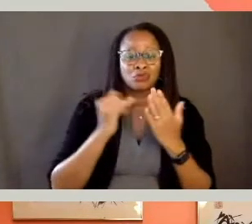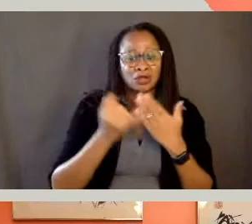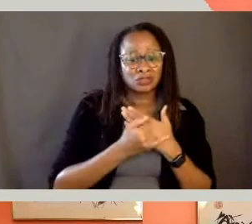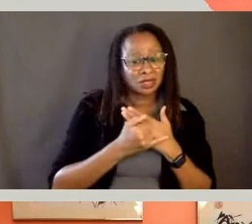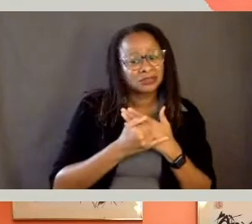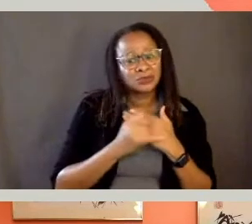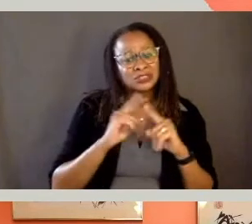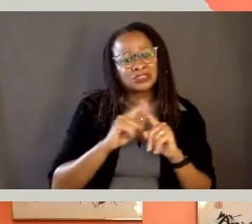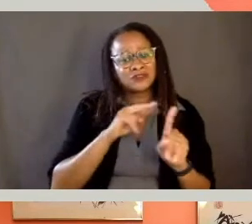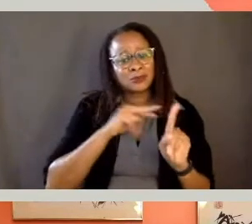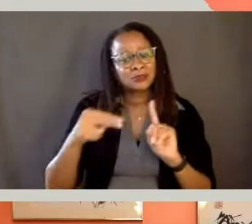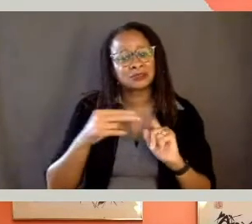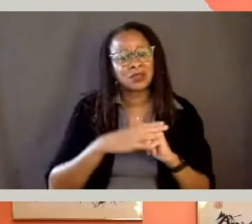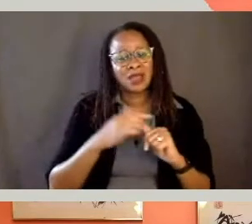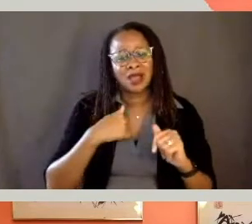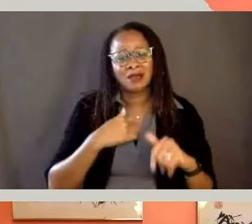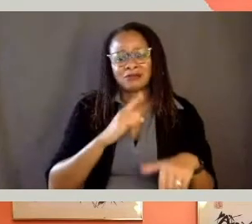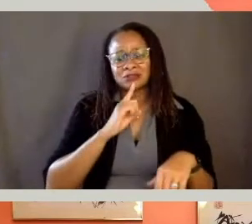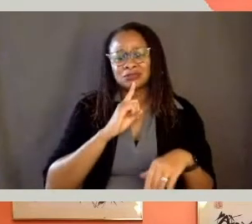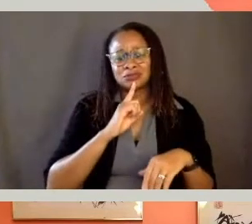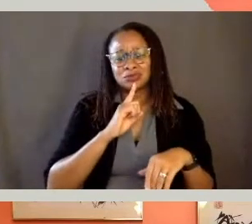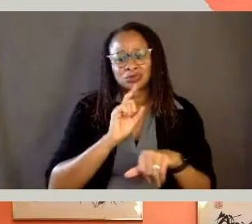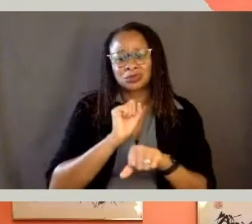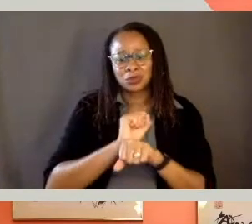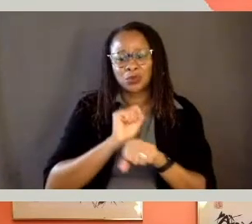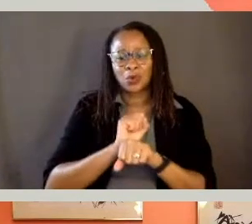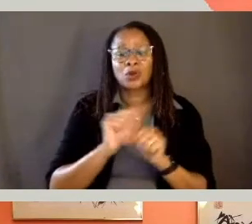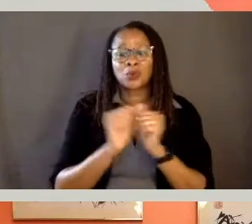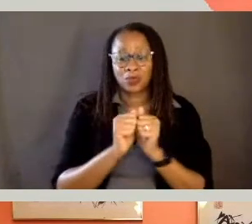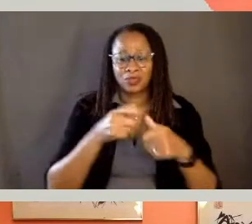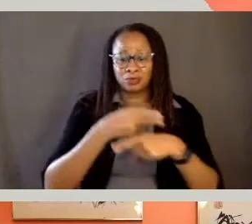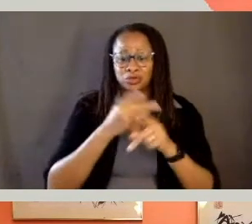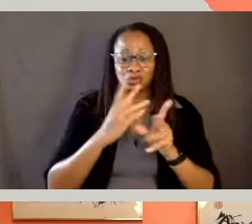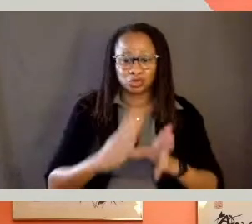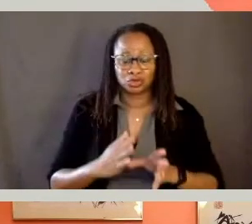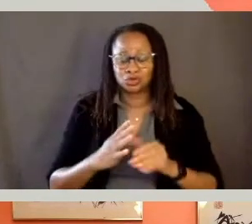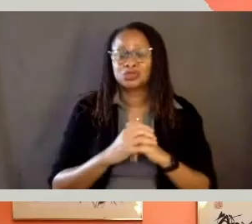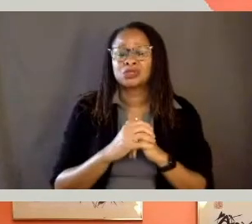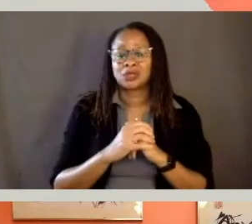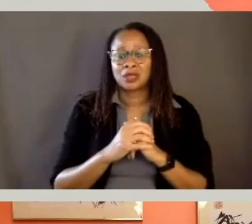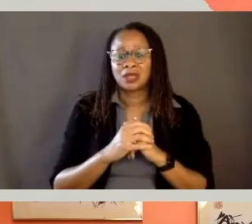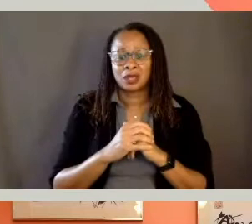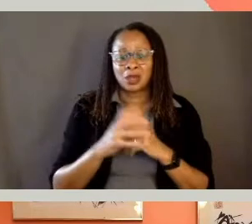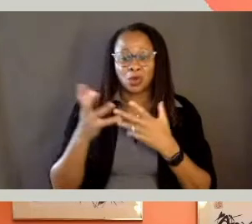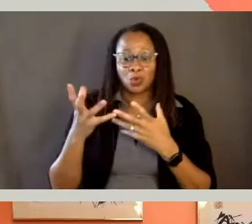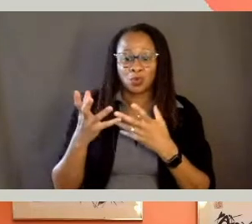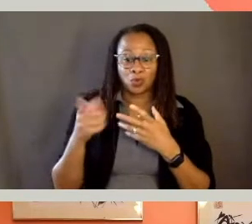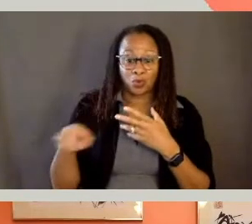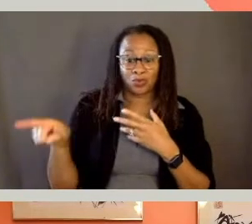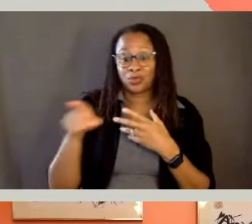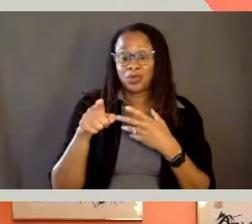I had worked with the producers, and one of them was, you know,